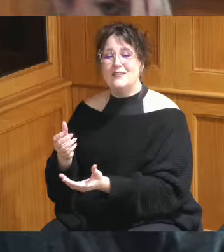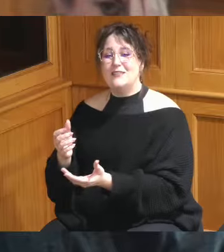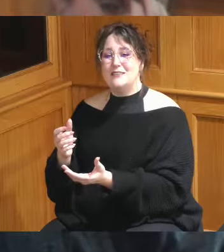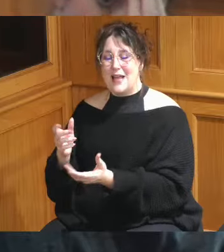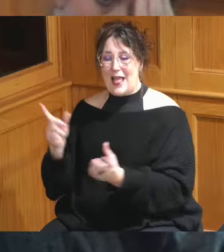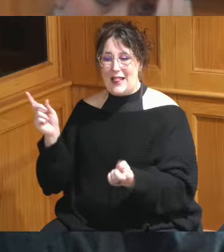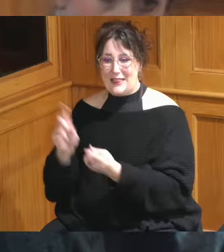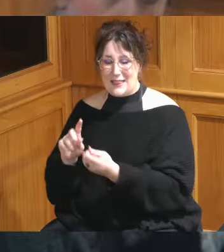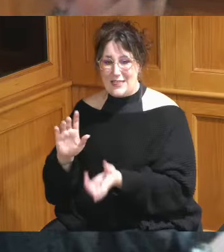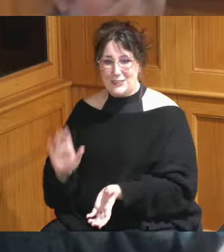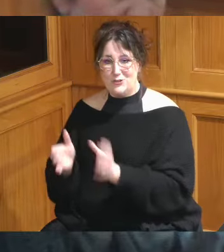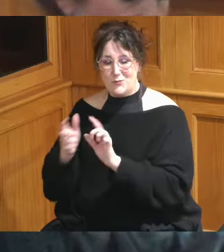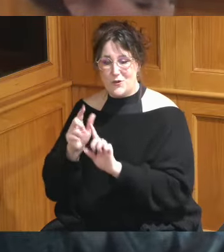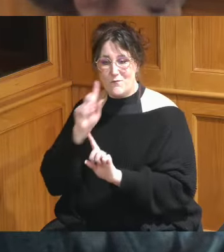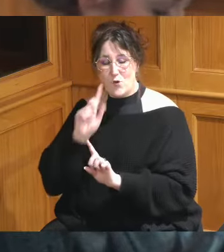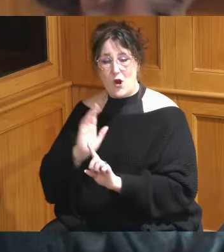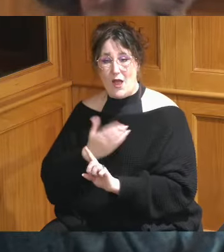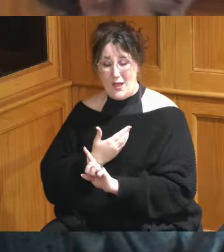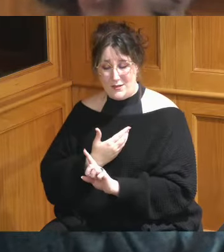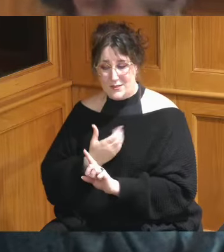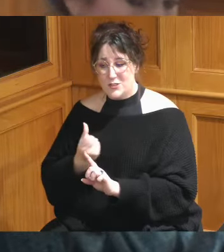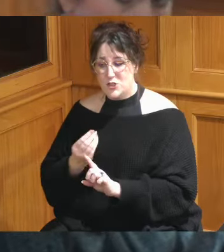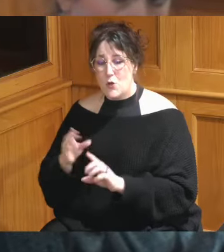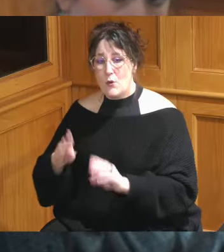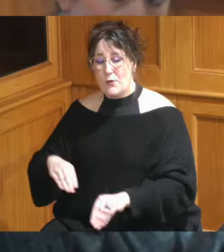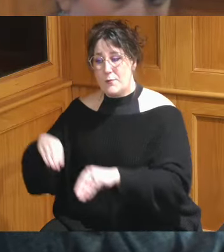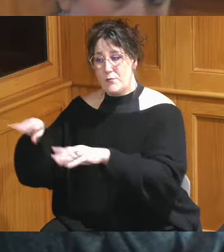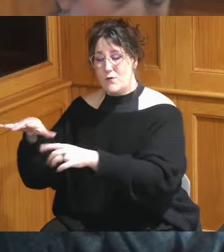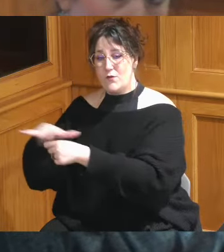more cost efficient. So, this will move it to a location that's easier for us to maintain.